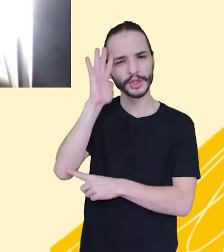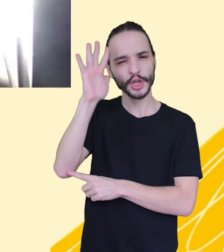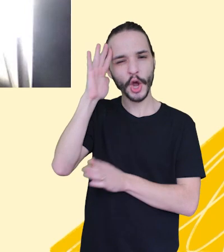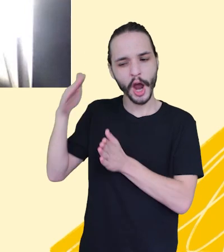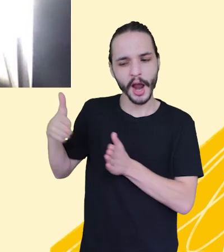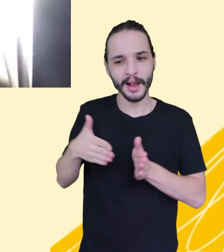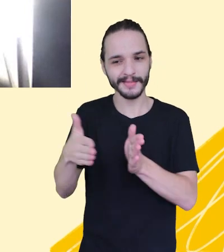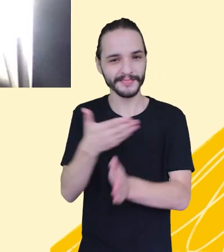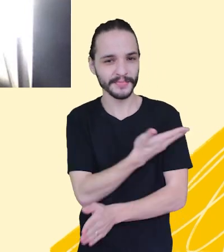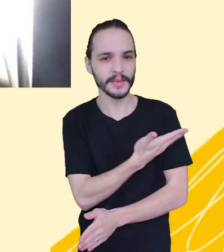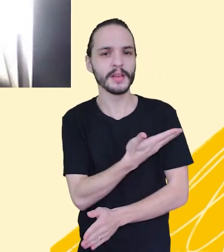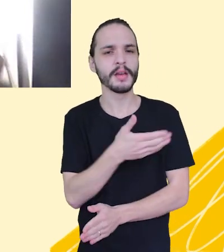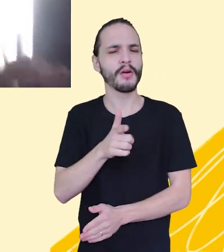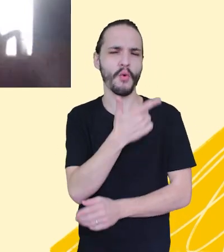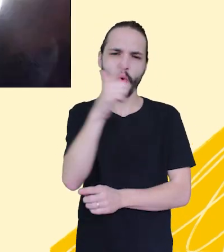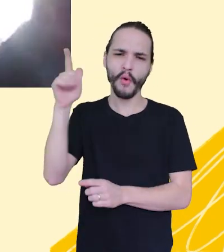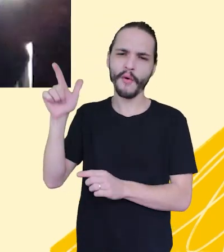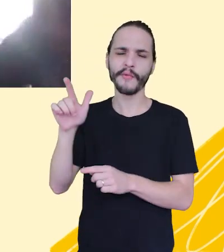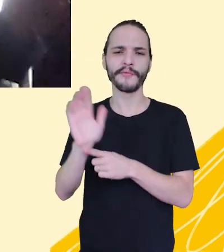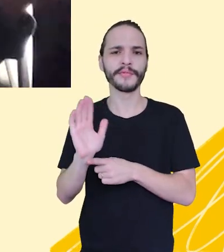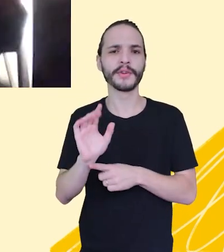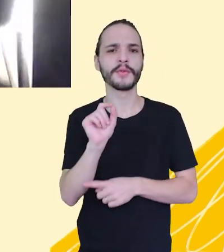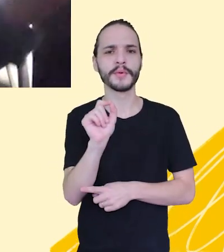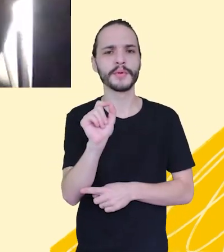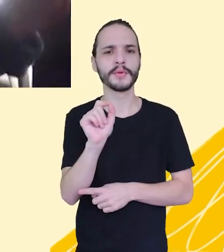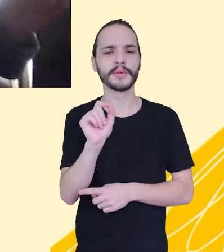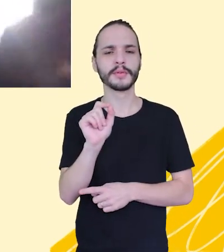what happens in the beginning scene.